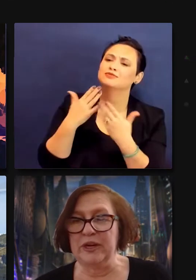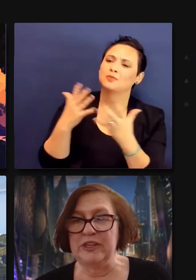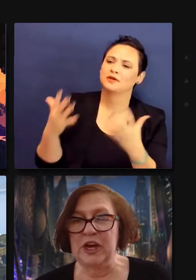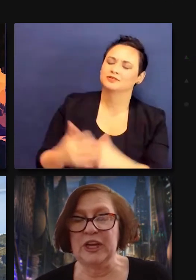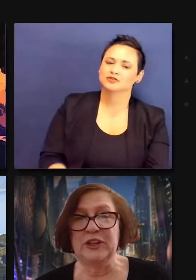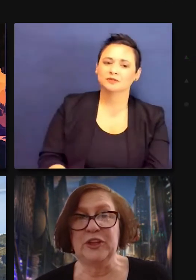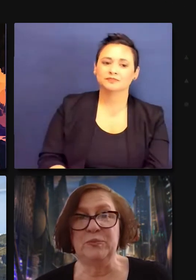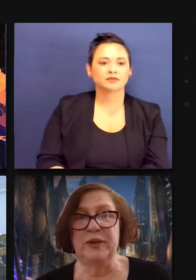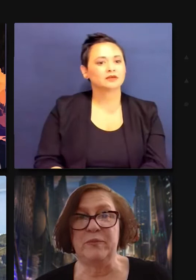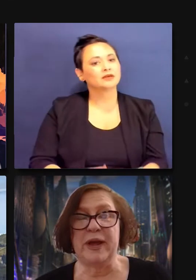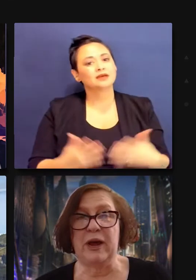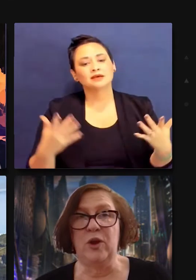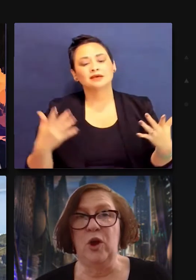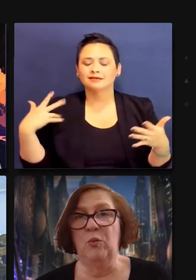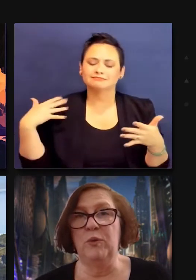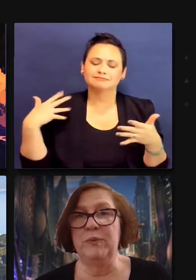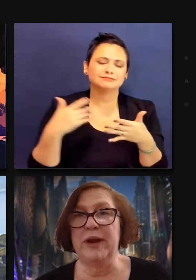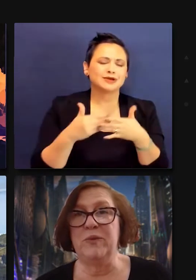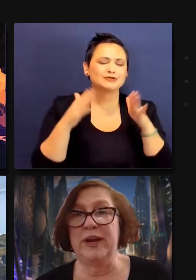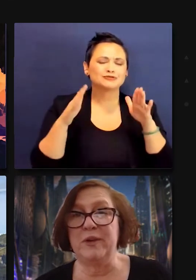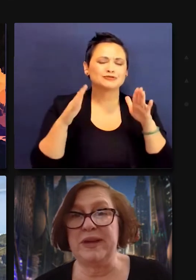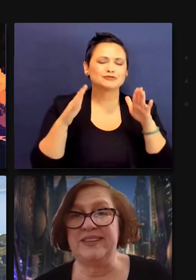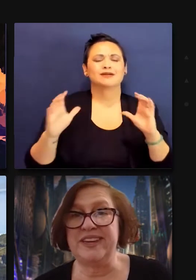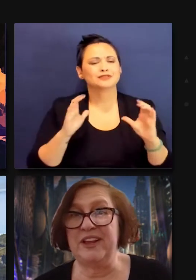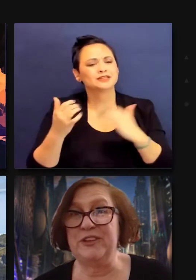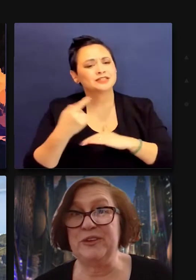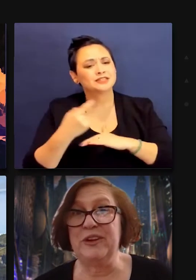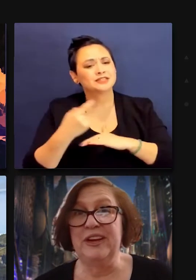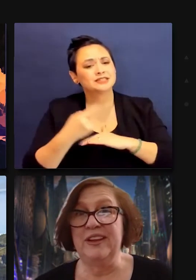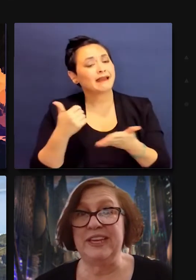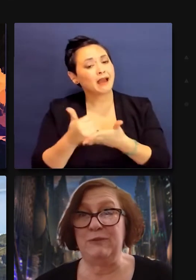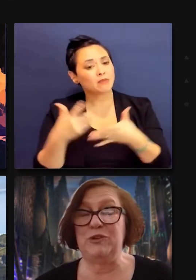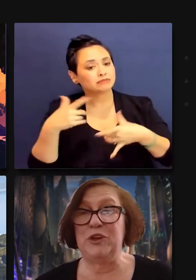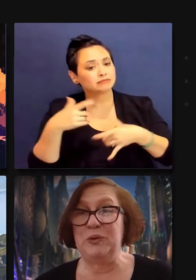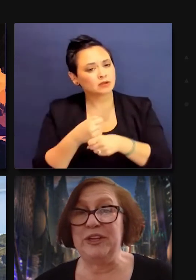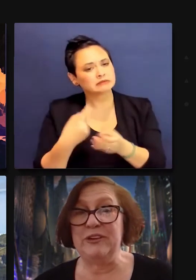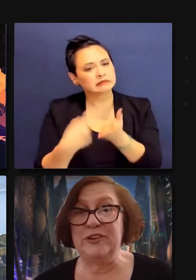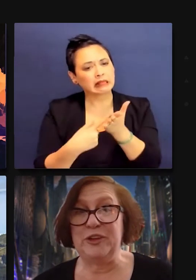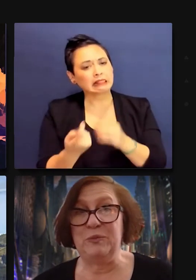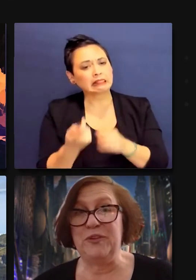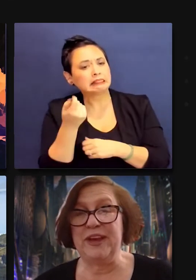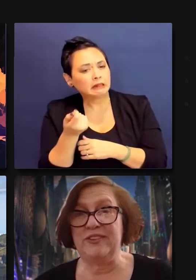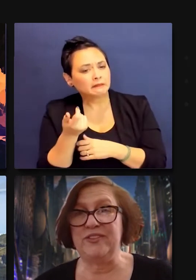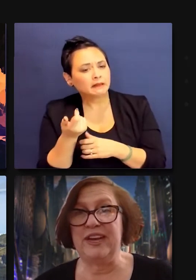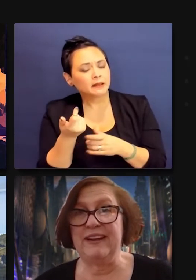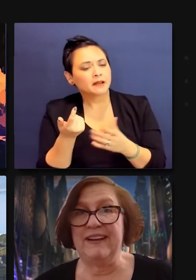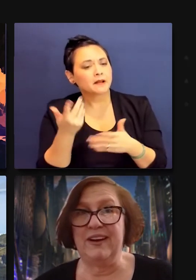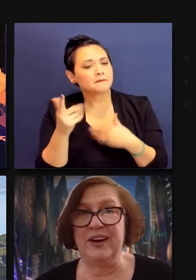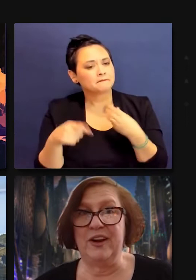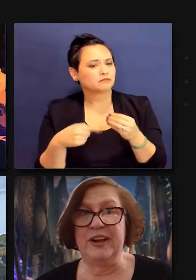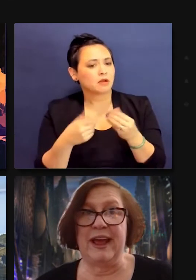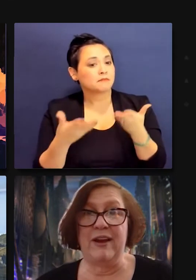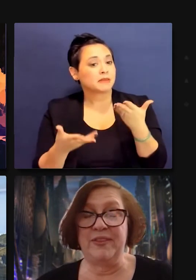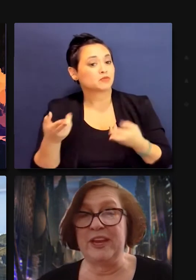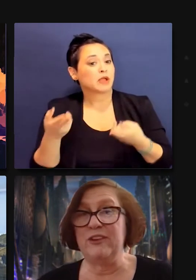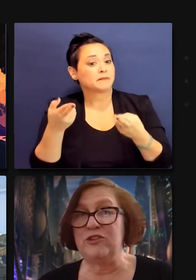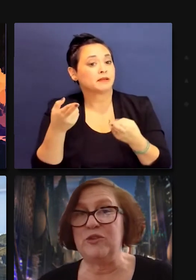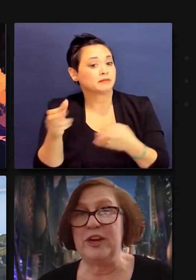we're going to talk a little bit about what we might recommend to other game studio leadership, whether that's in the industry